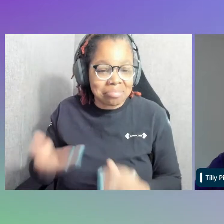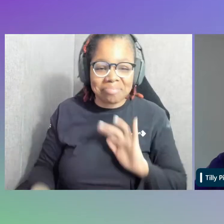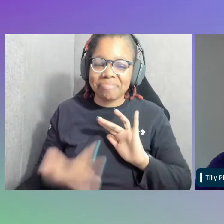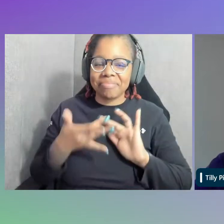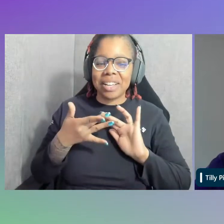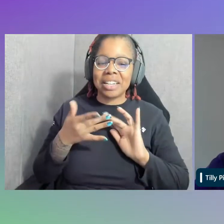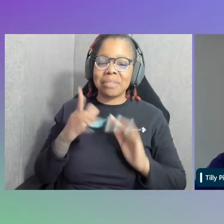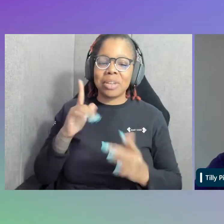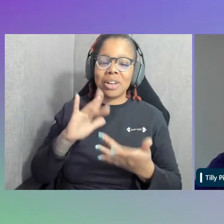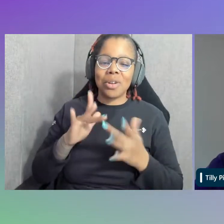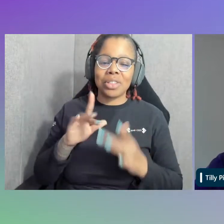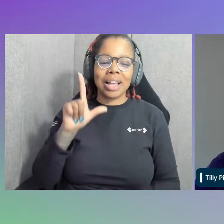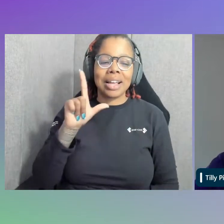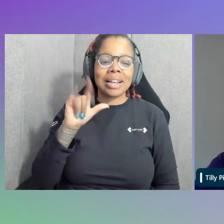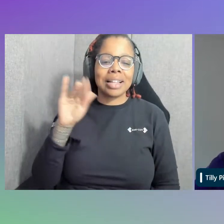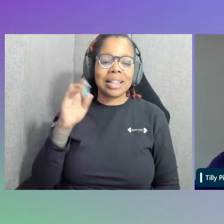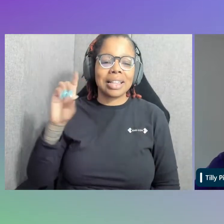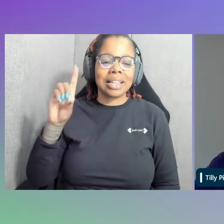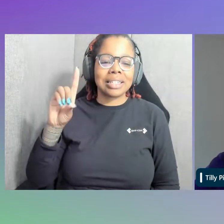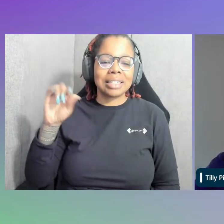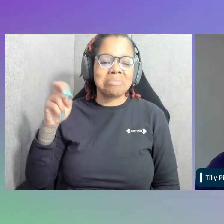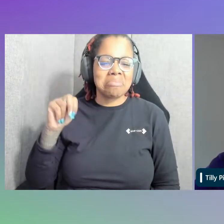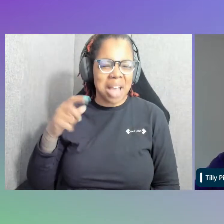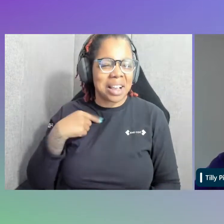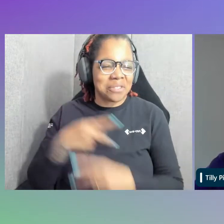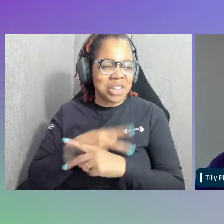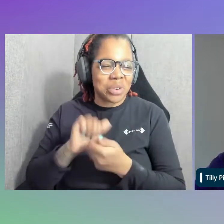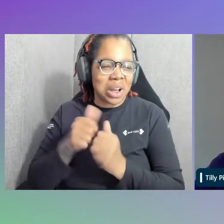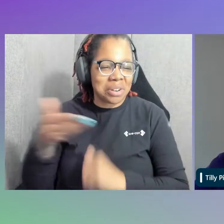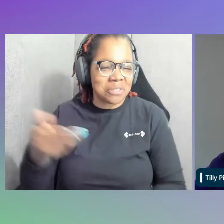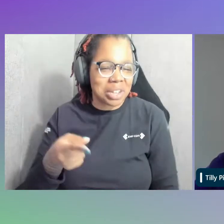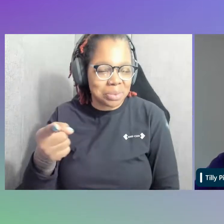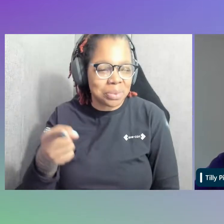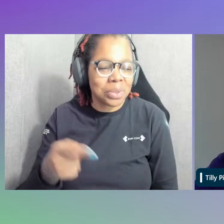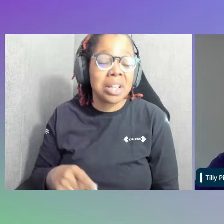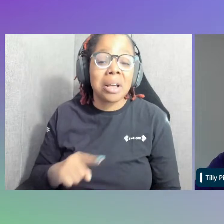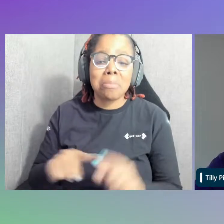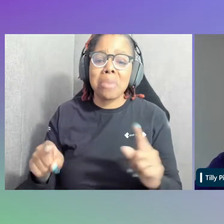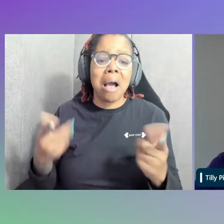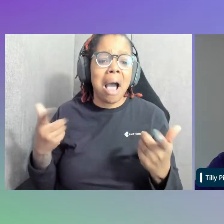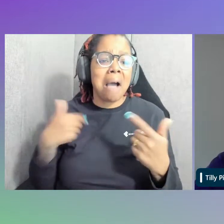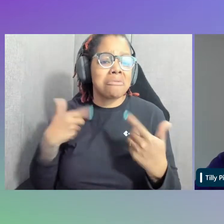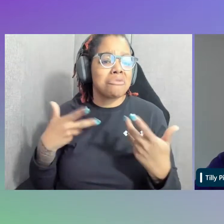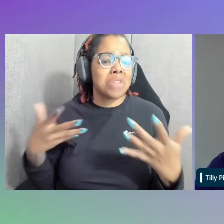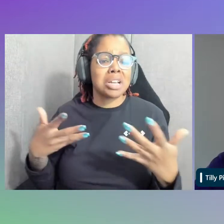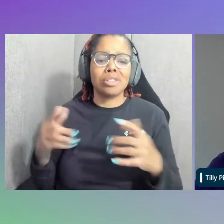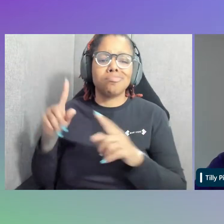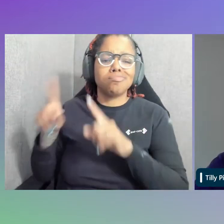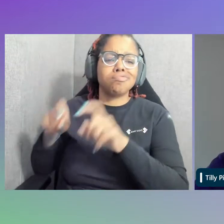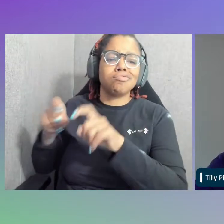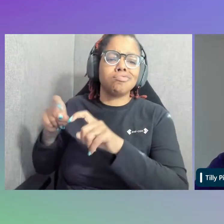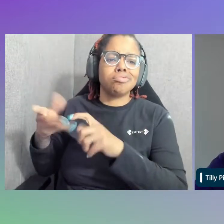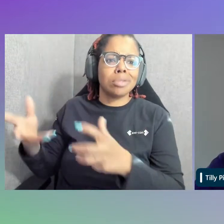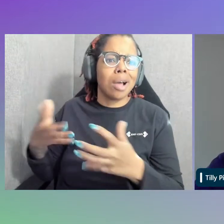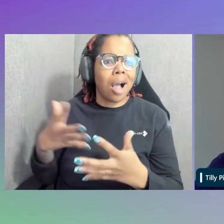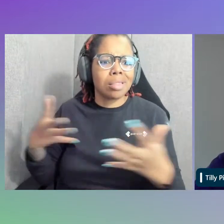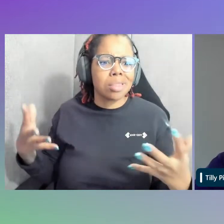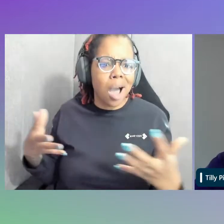be, feel free to find me on LinkedIn and I can figure out how to get you an invite there. But I've asked tons of questions there and had super